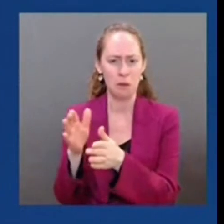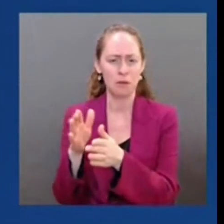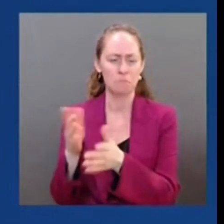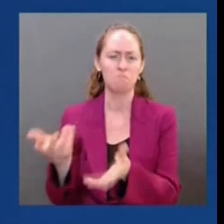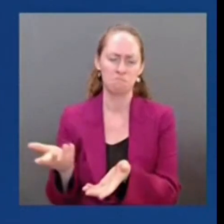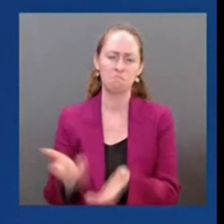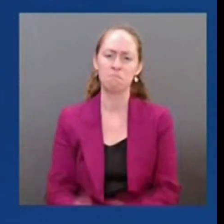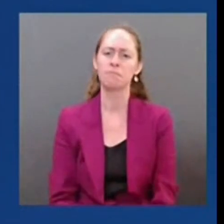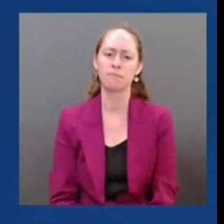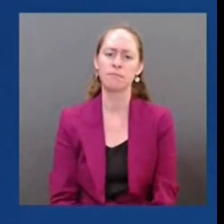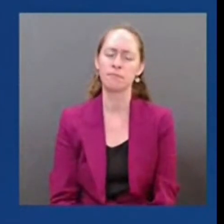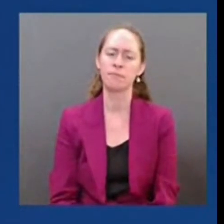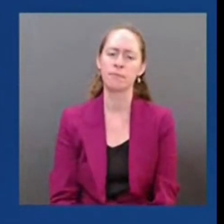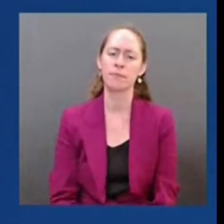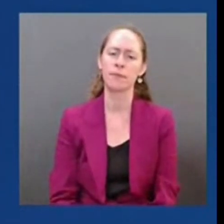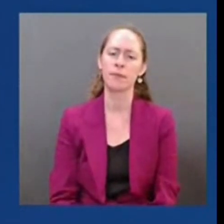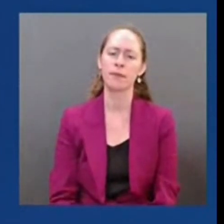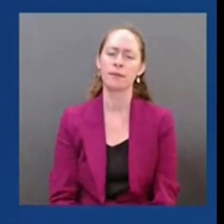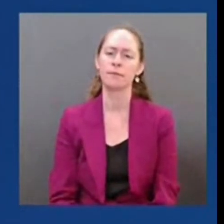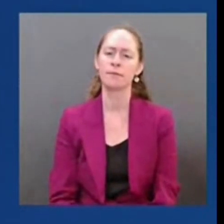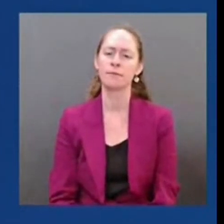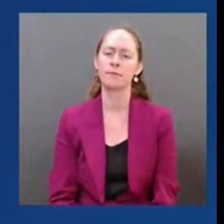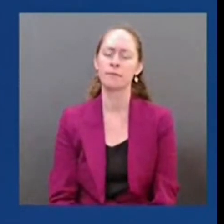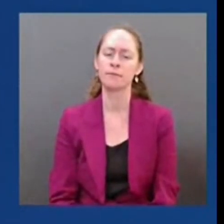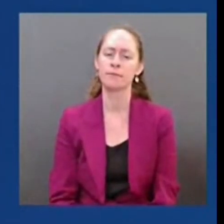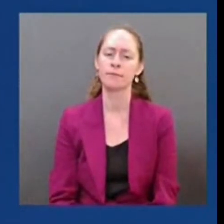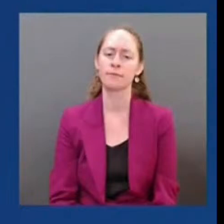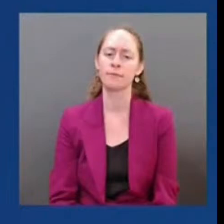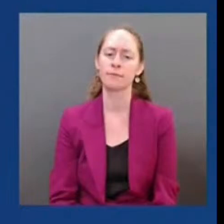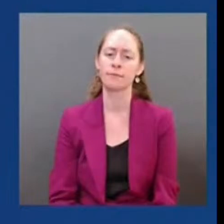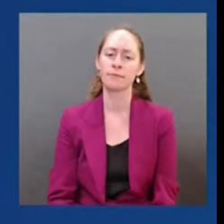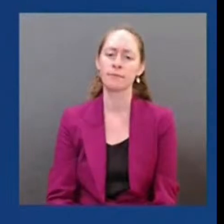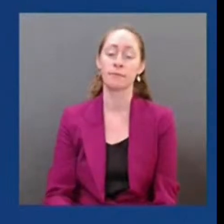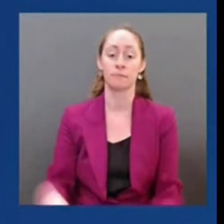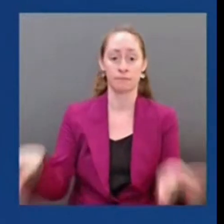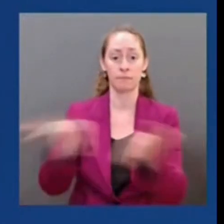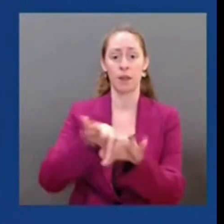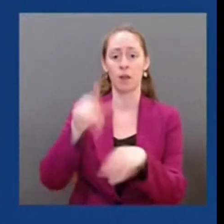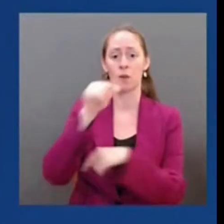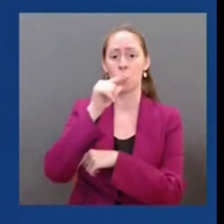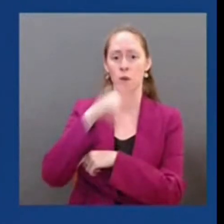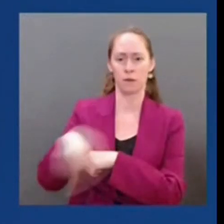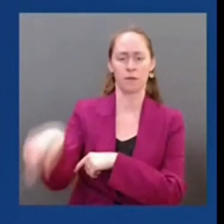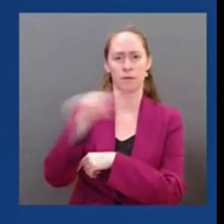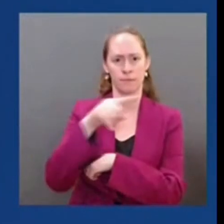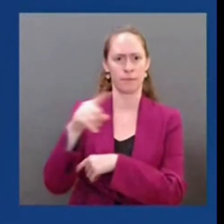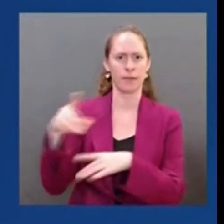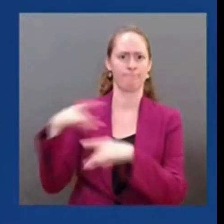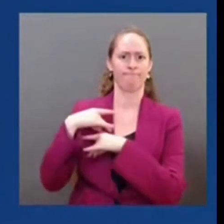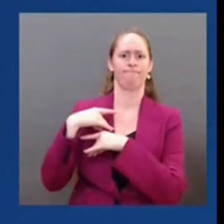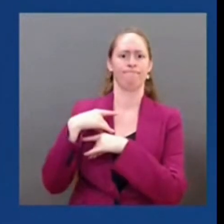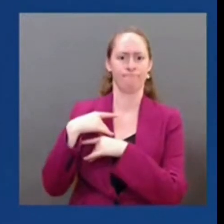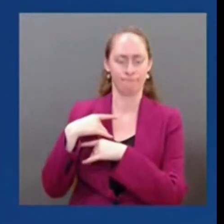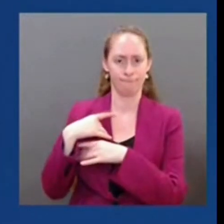HOW OFTEN IT HAPPENS. I THINK THE KEY POINTS OR COUPLE KEY POINTS ARE ONE IS